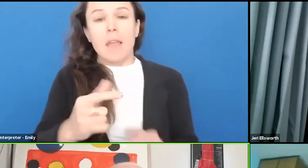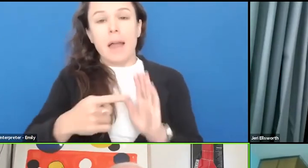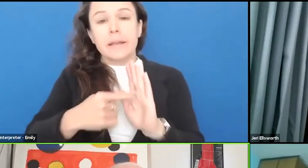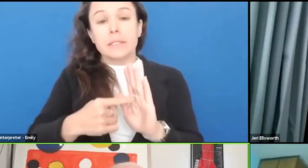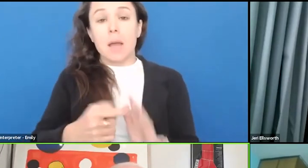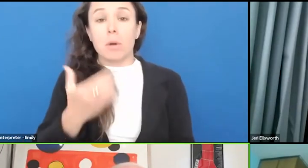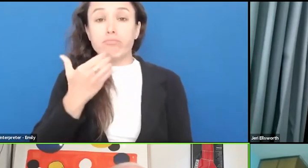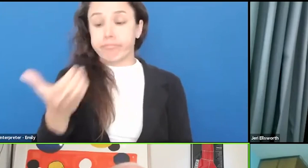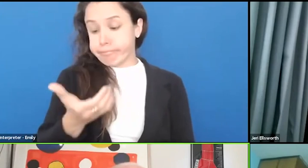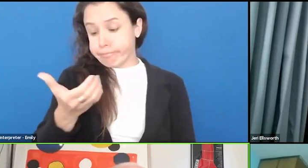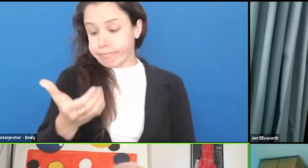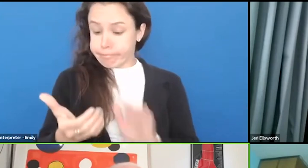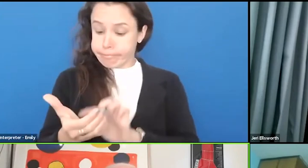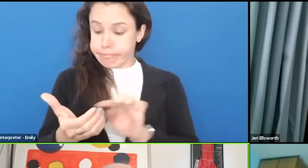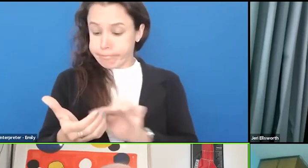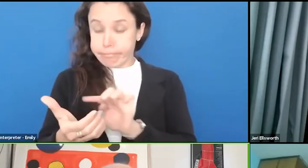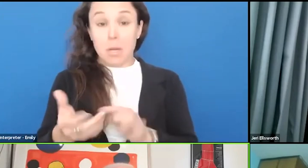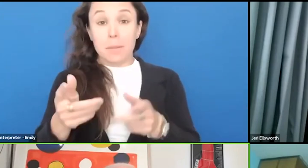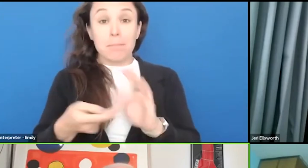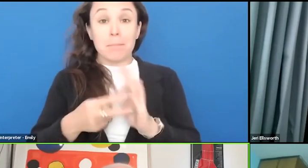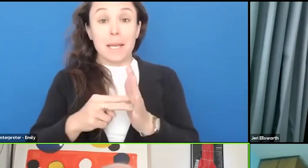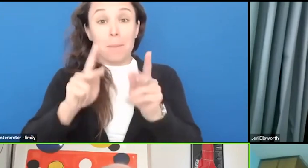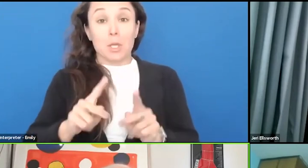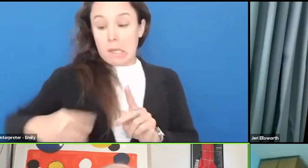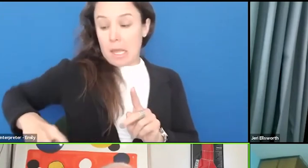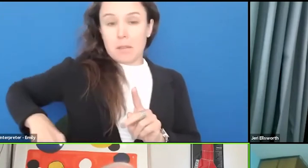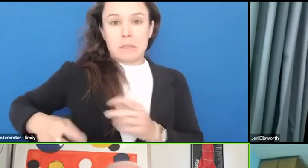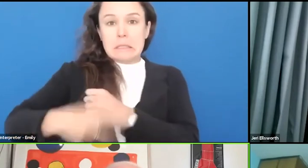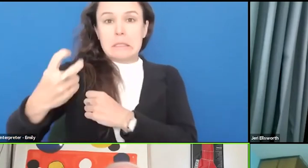hand is an invitation to pickpocket you, well in the future all you're going to have is your phone,